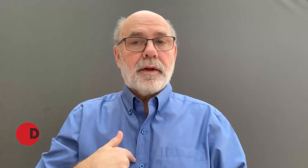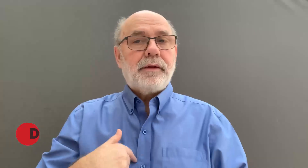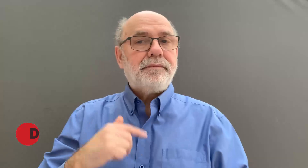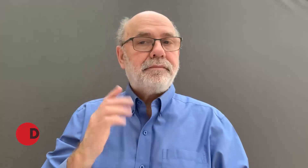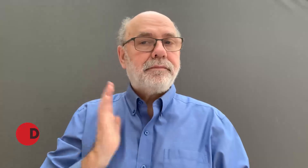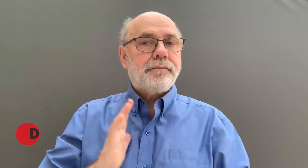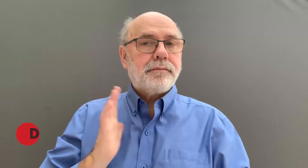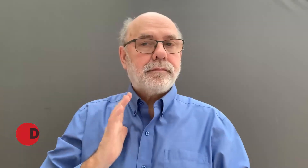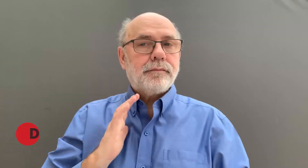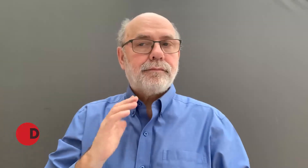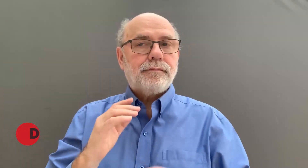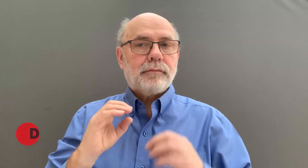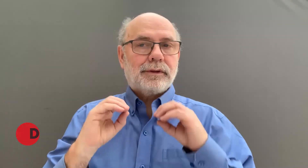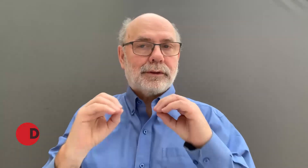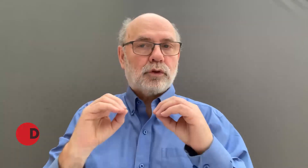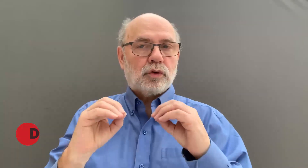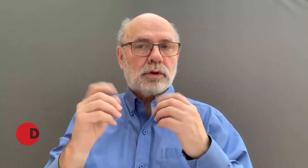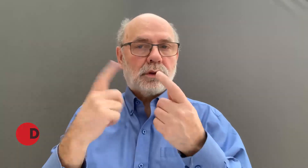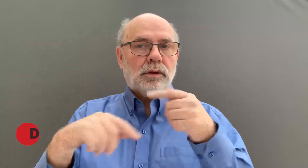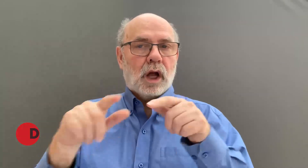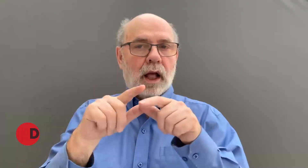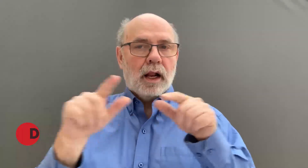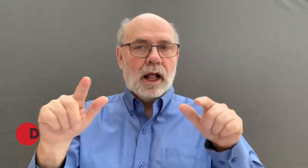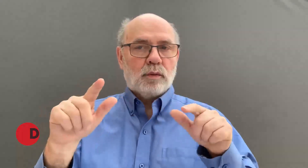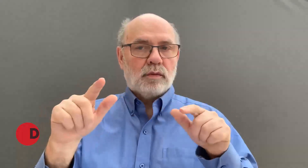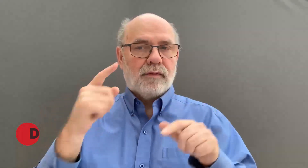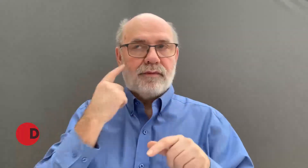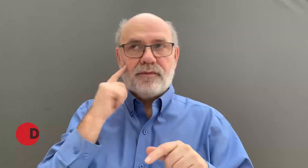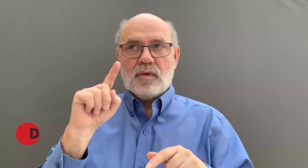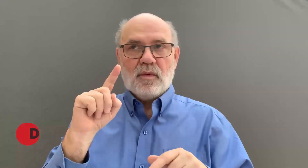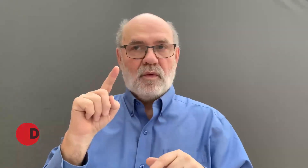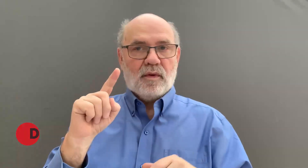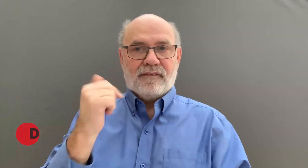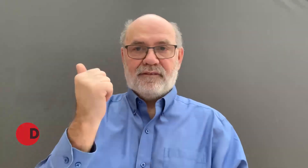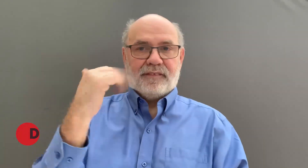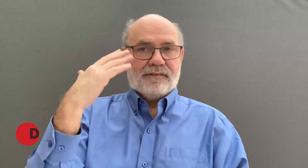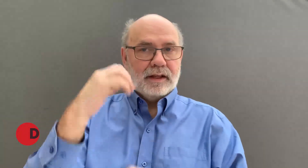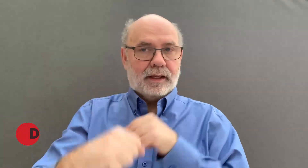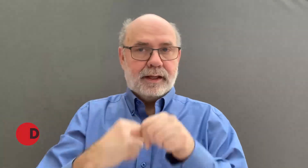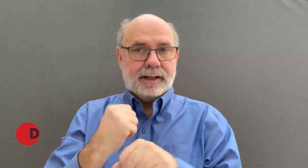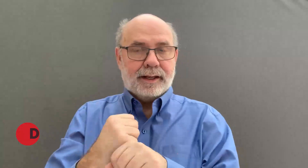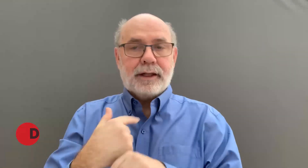I used to teach sign language for 15 years.